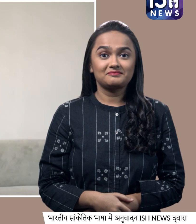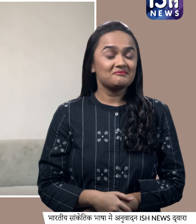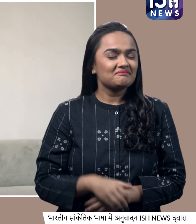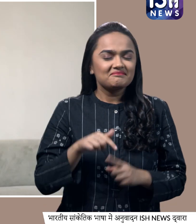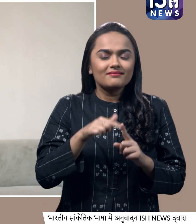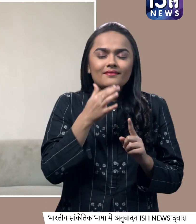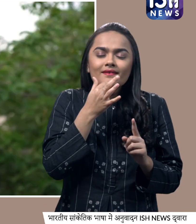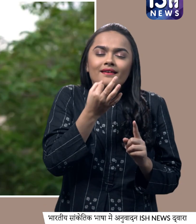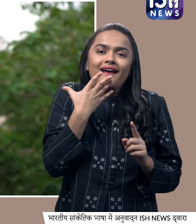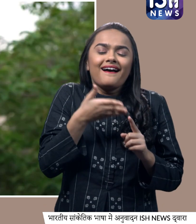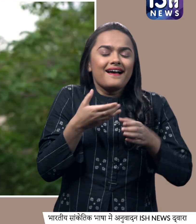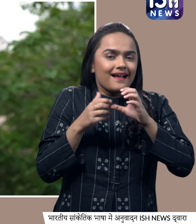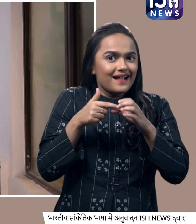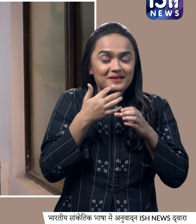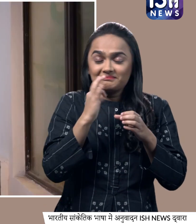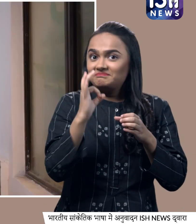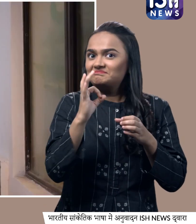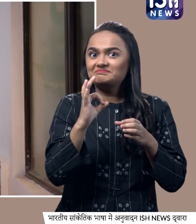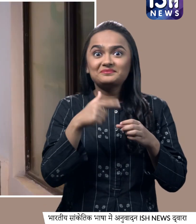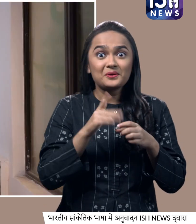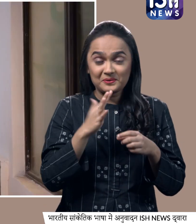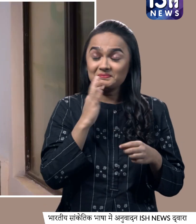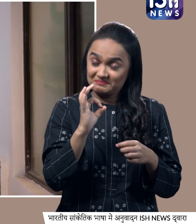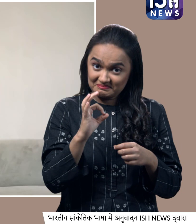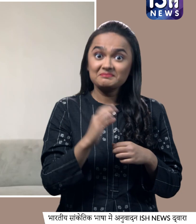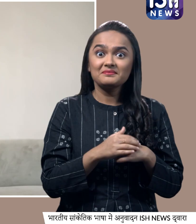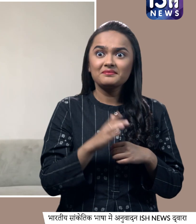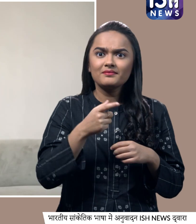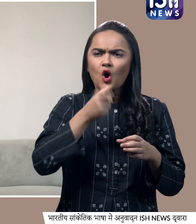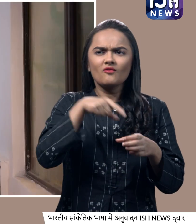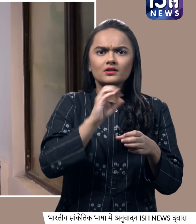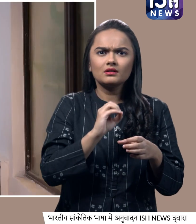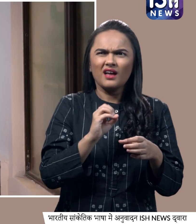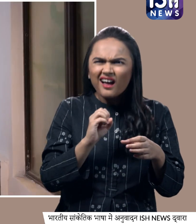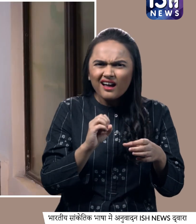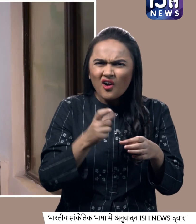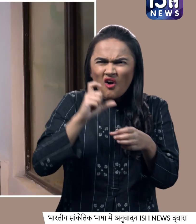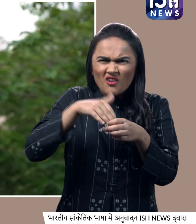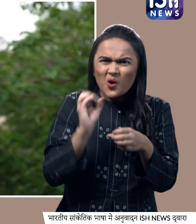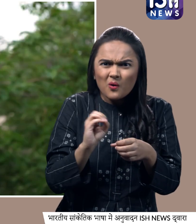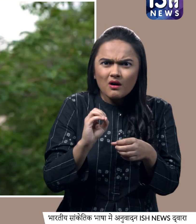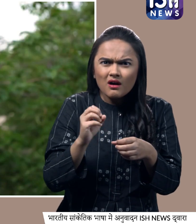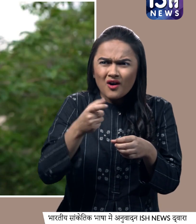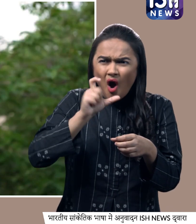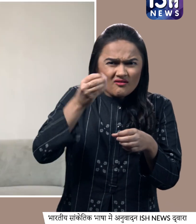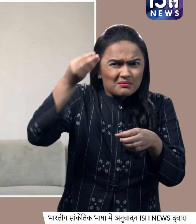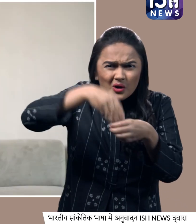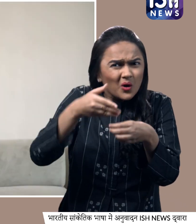Wow, this is delicious! It's really good! Wow this is so good! There's no coffee What? There's no coffee? There's no coffee in this?